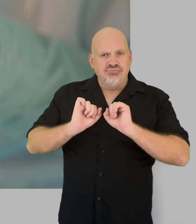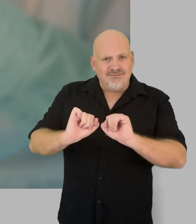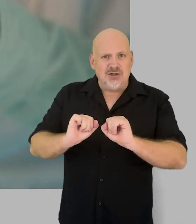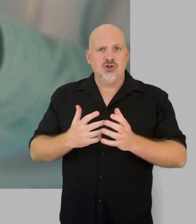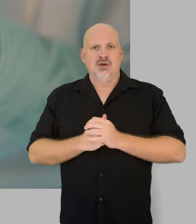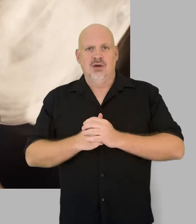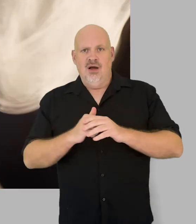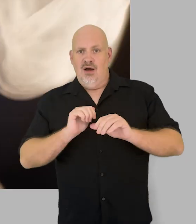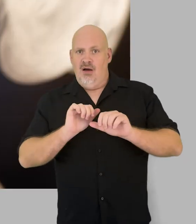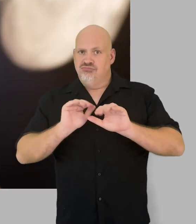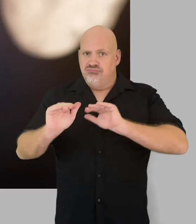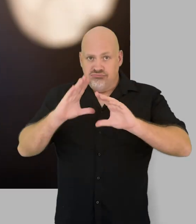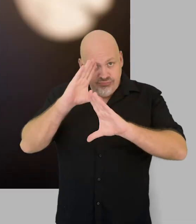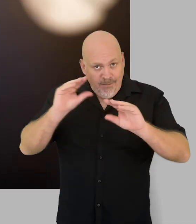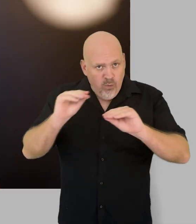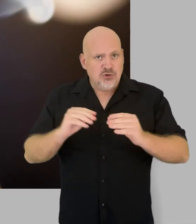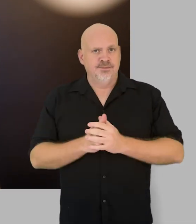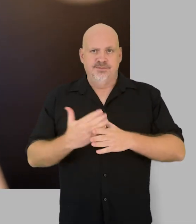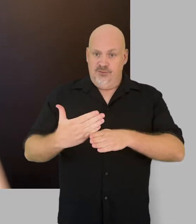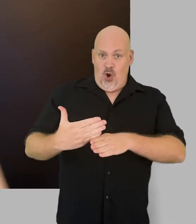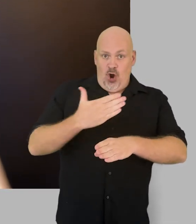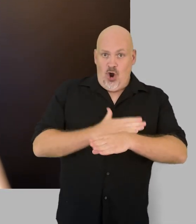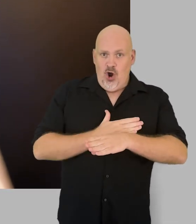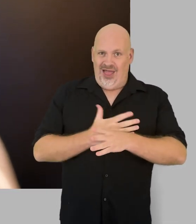such as depression, anxiety, or substance use disorders.